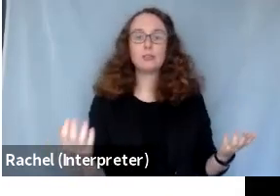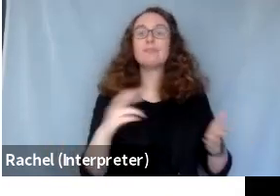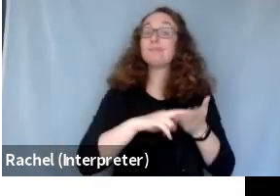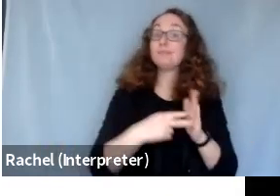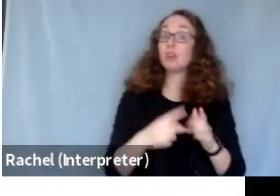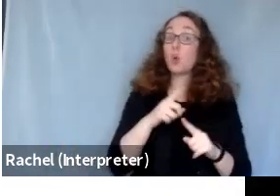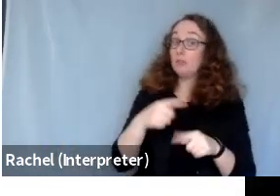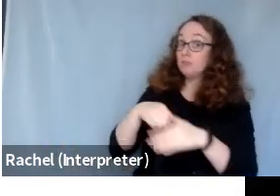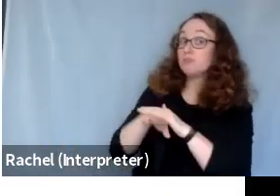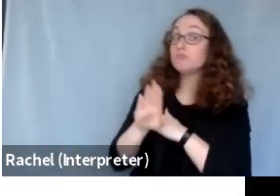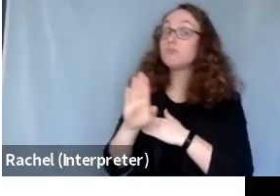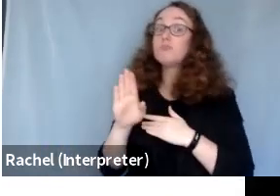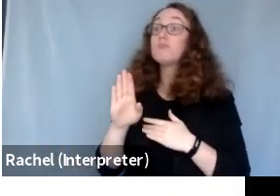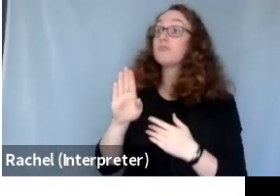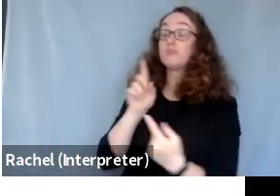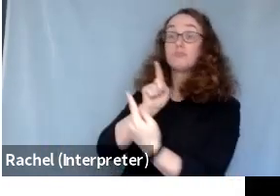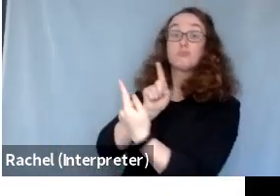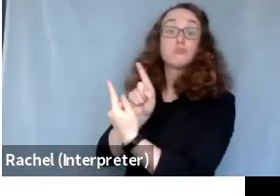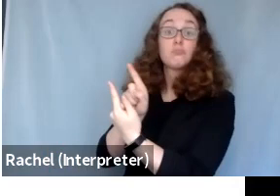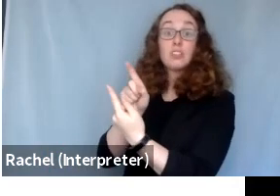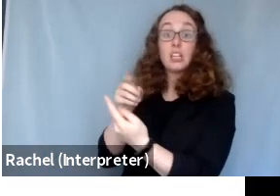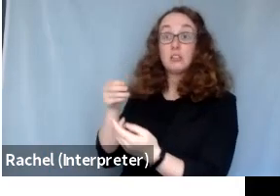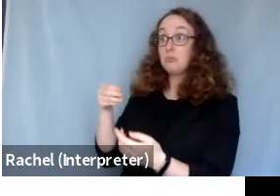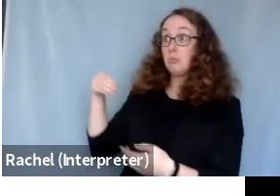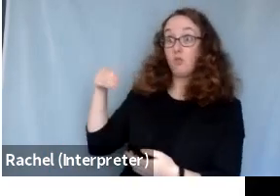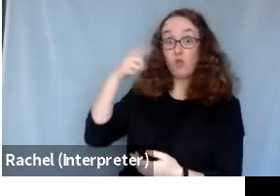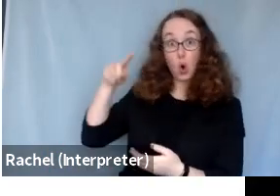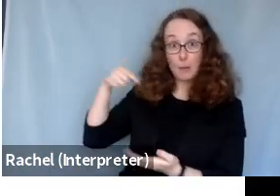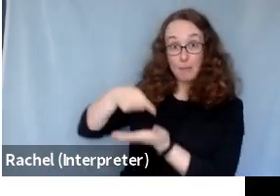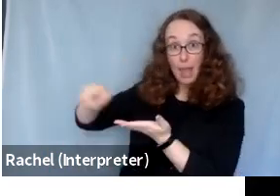at the end of the purchase it says bookstore account you click on that